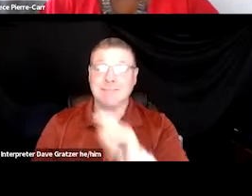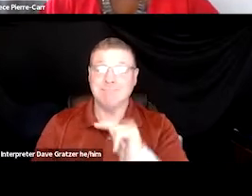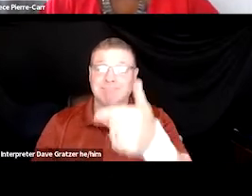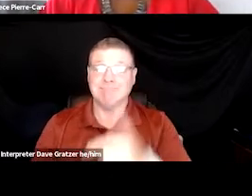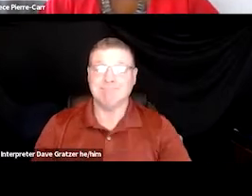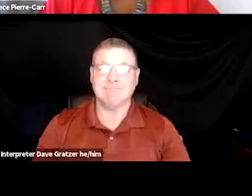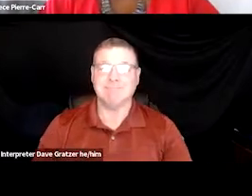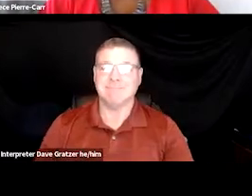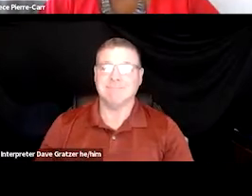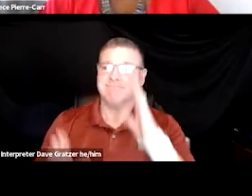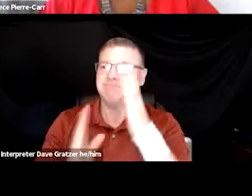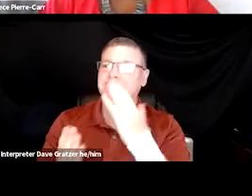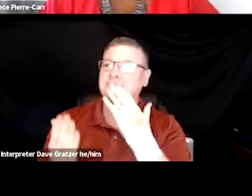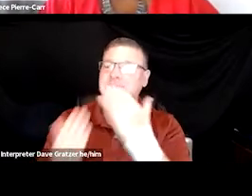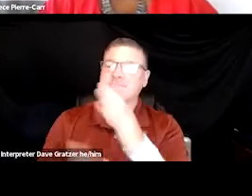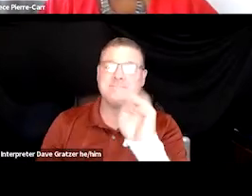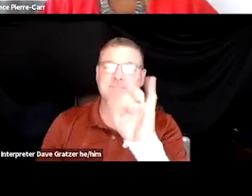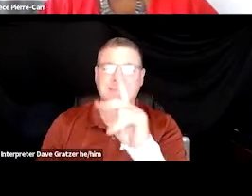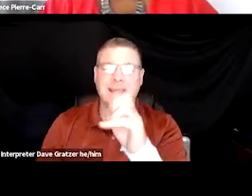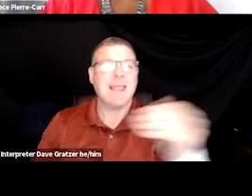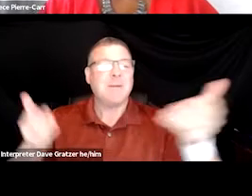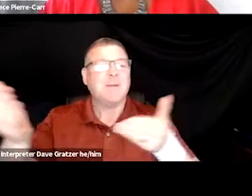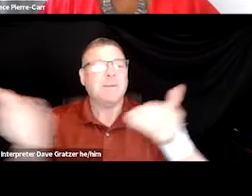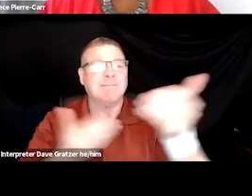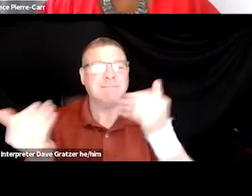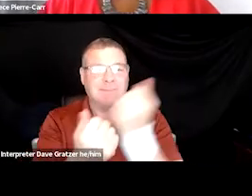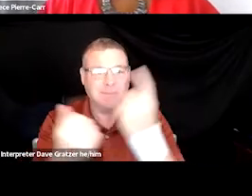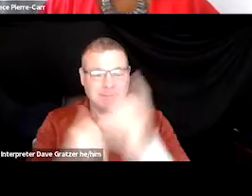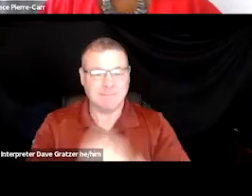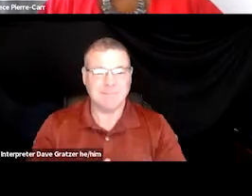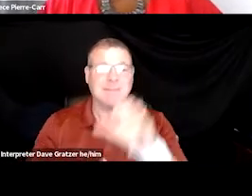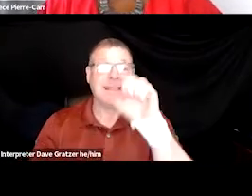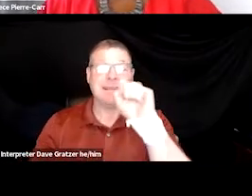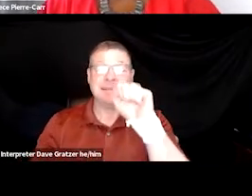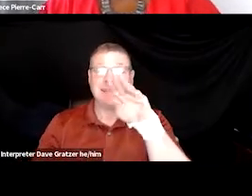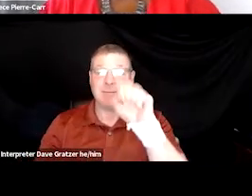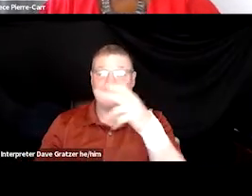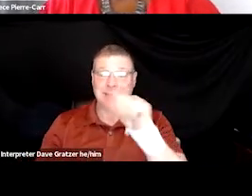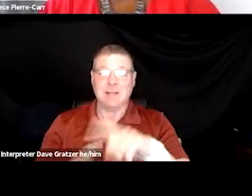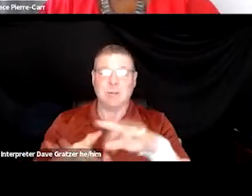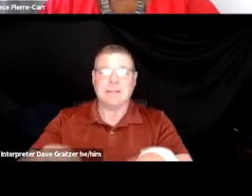Thank you, Mike. Hello and welcome to everyone. SAMHSA would like to take a moment to thank